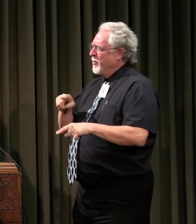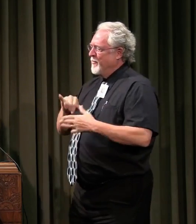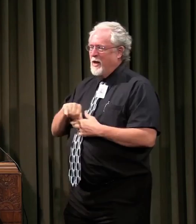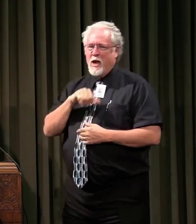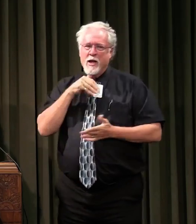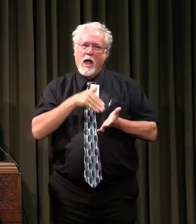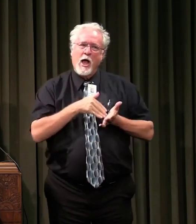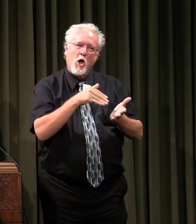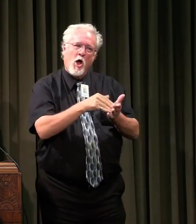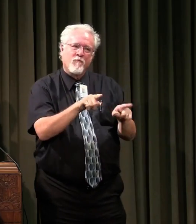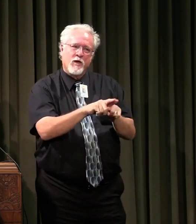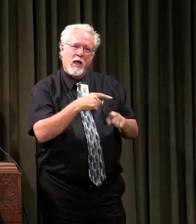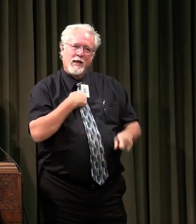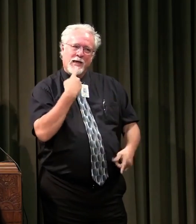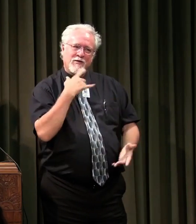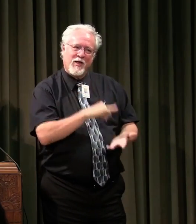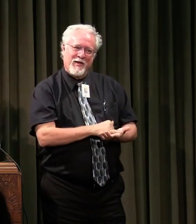as I say it